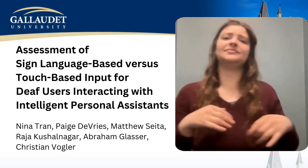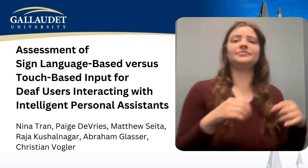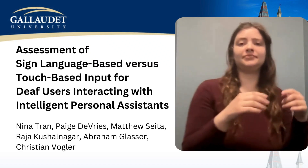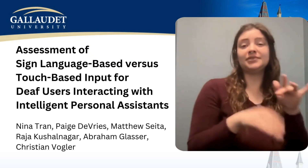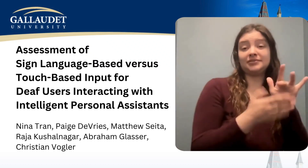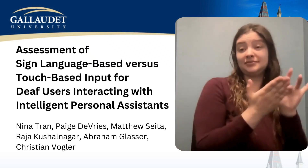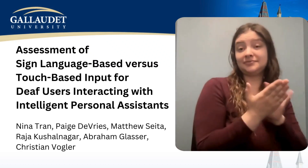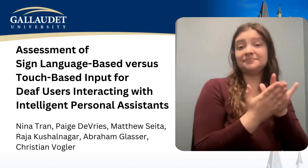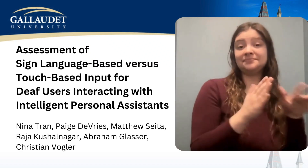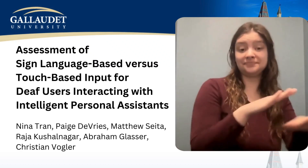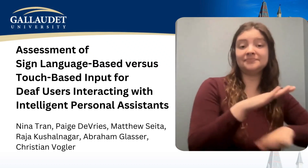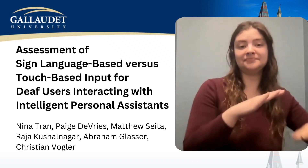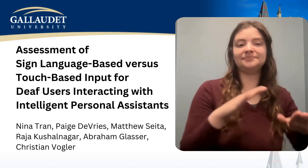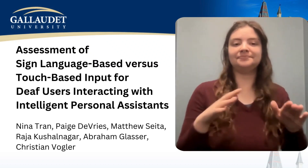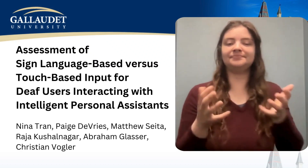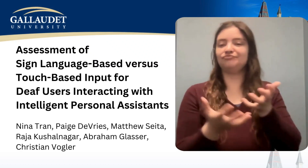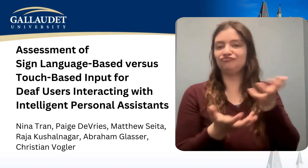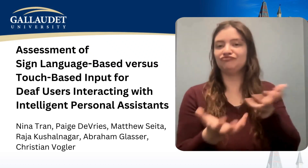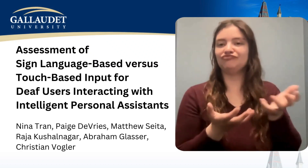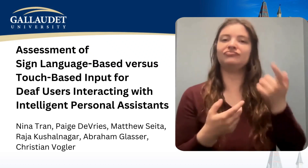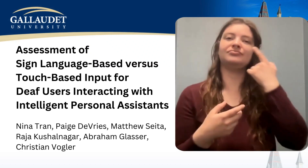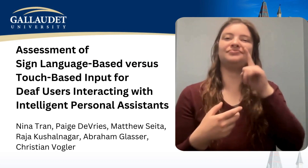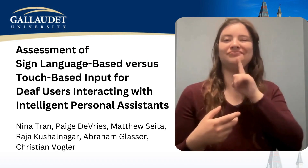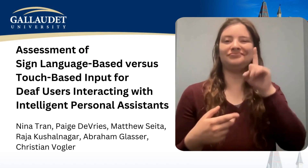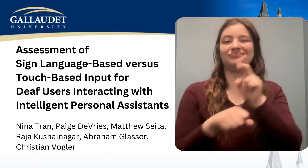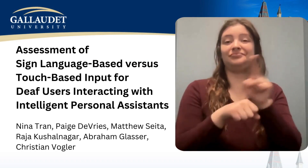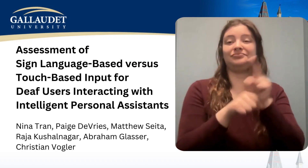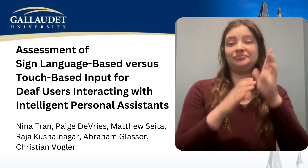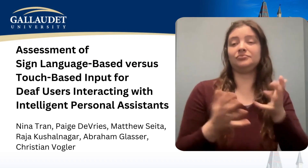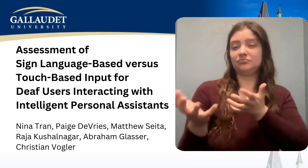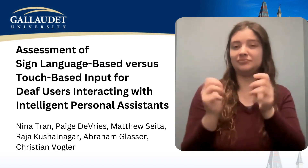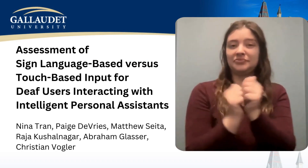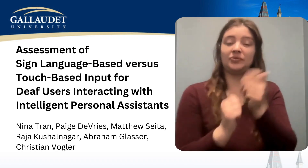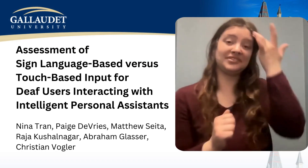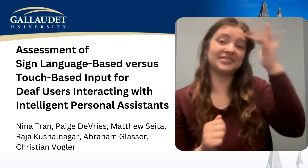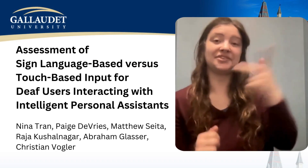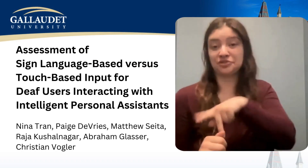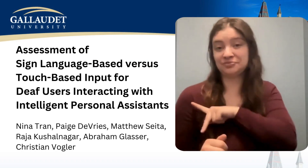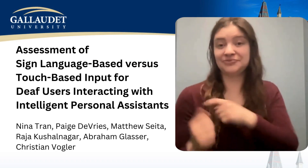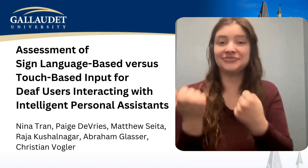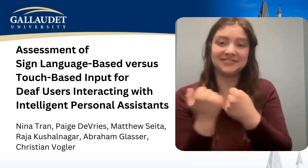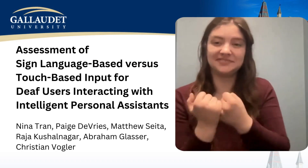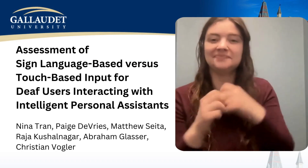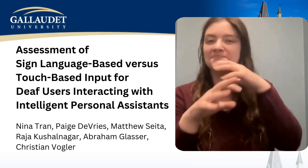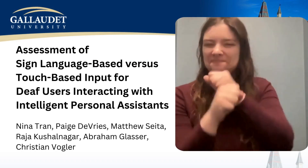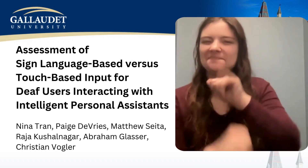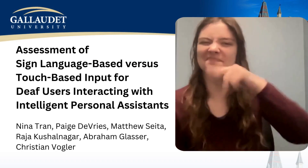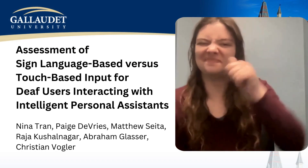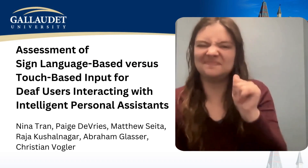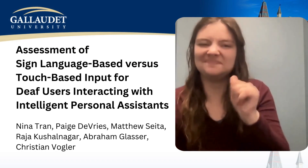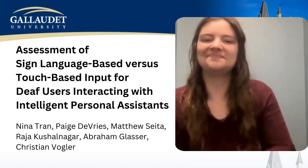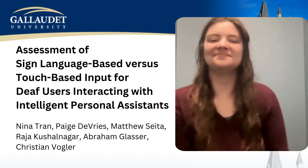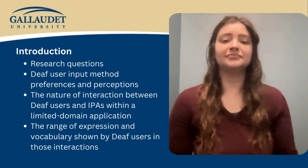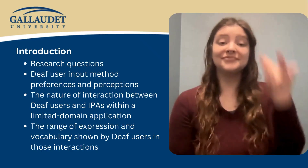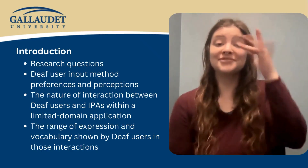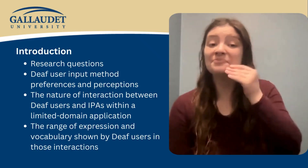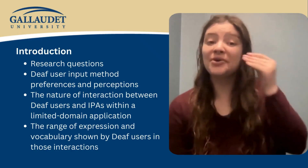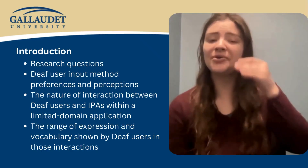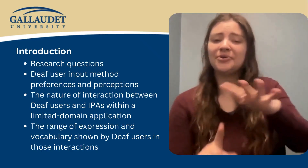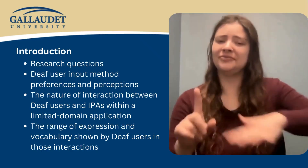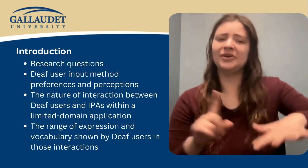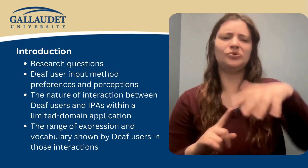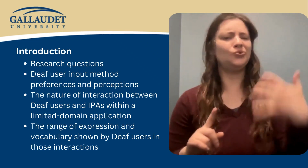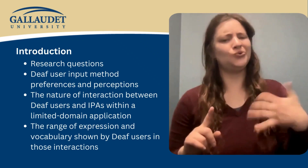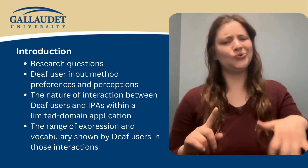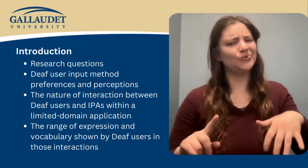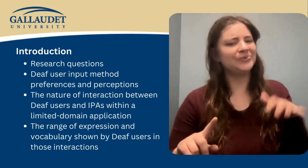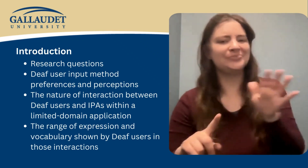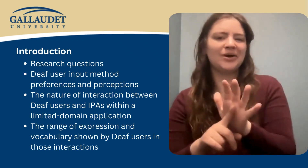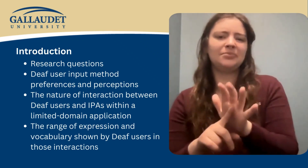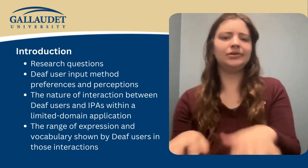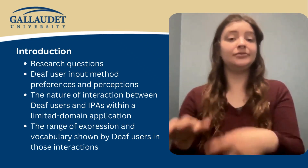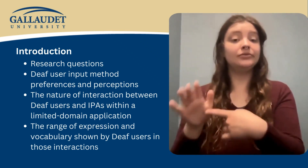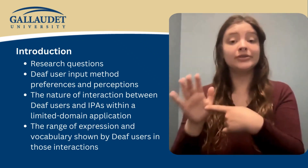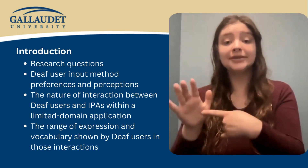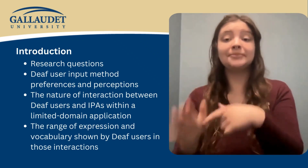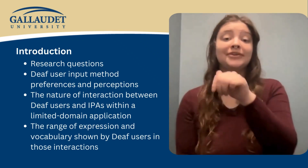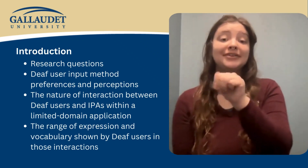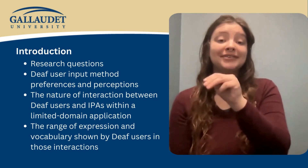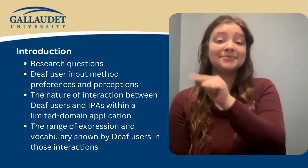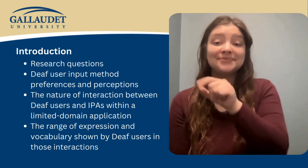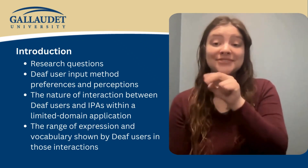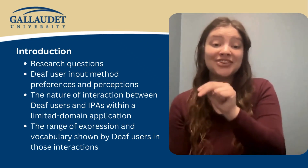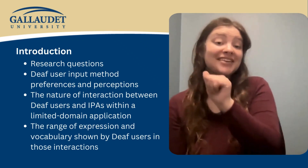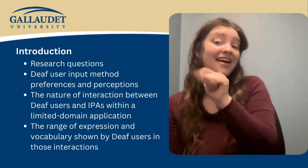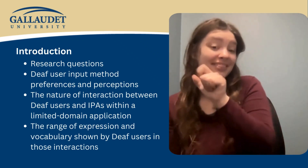for Deaf users interacting with intelligent personal assistants.